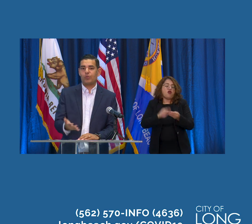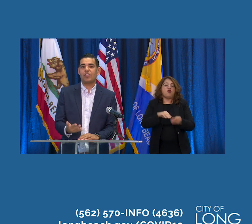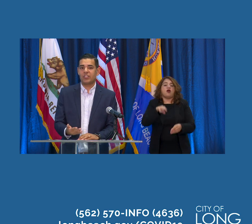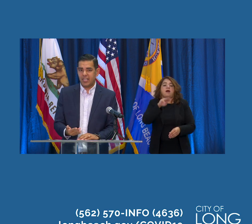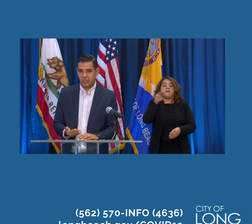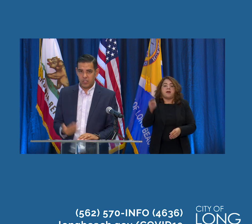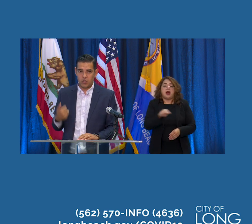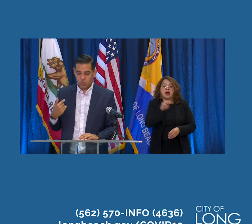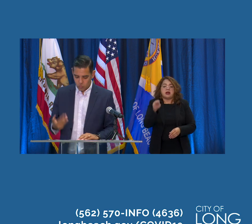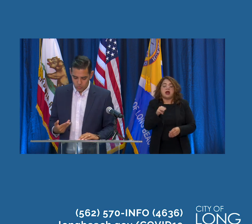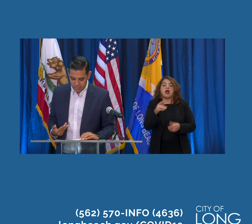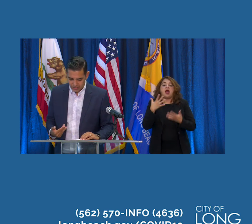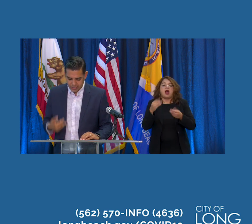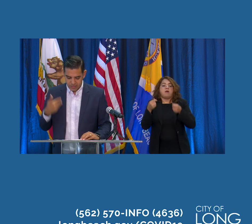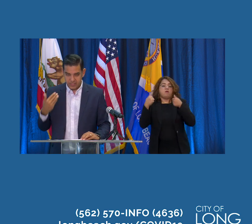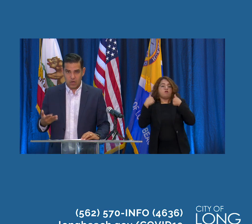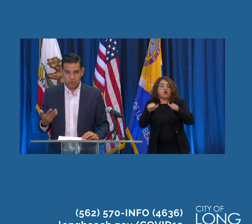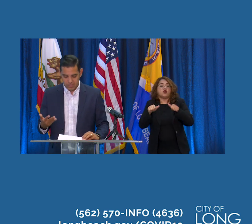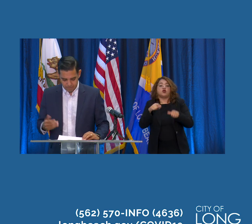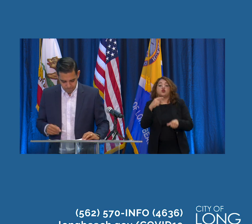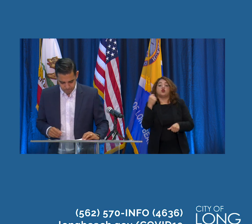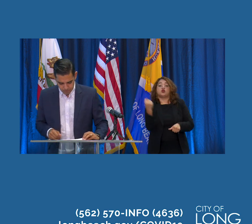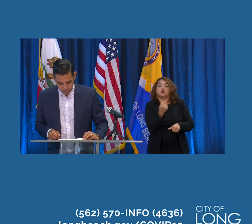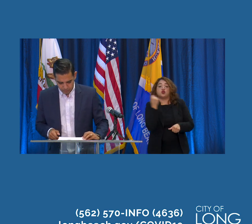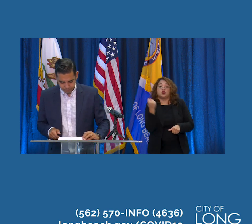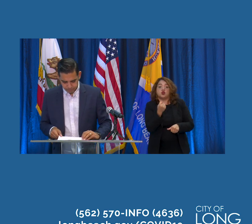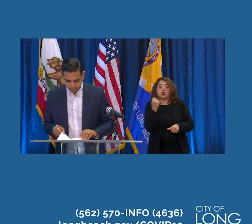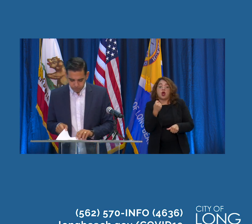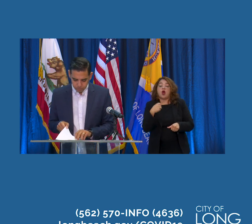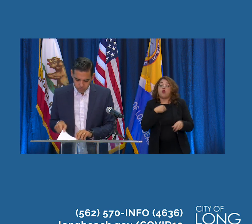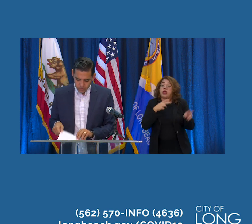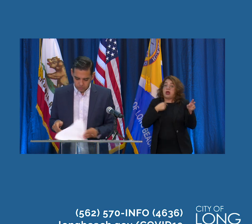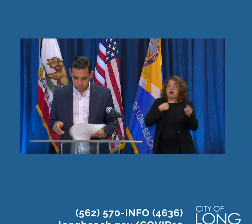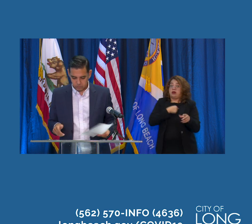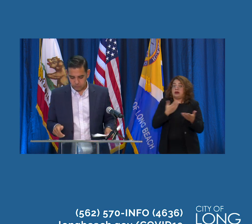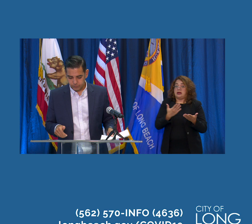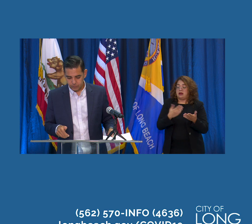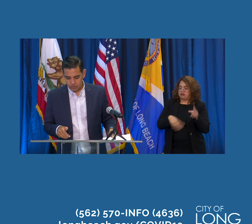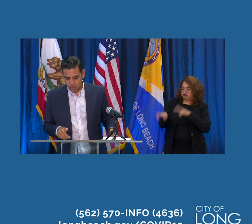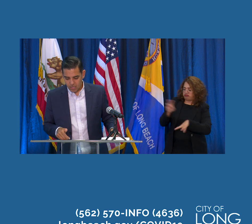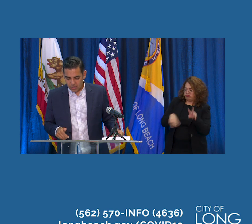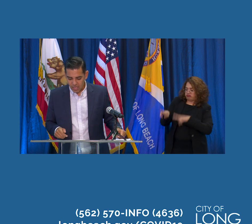we'll present the data to you weekly and see how we meet.